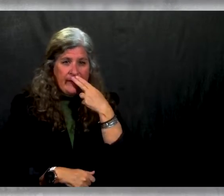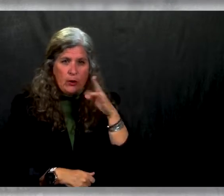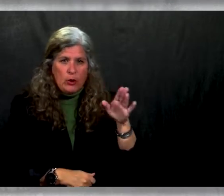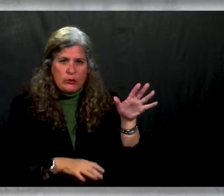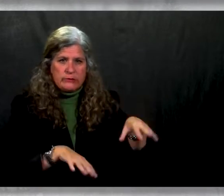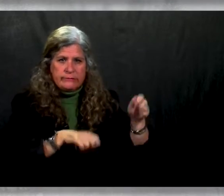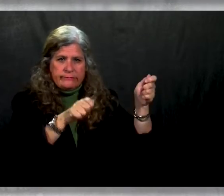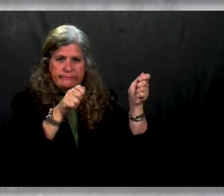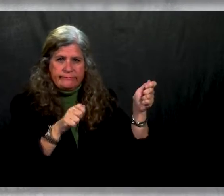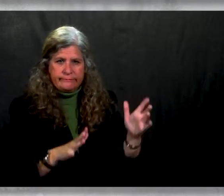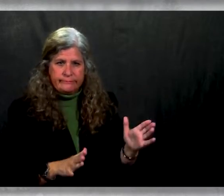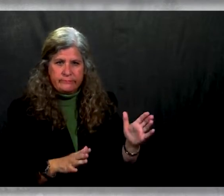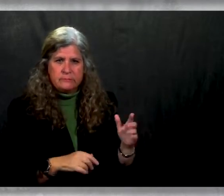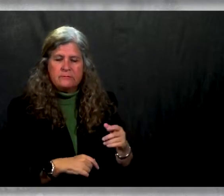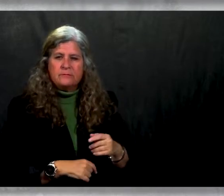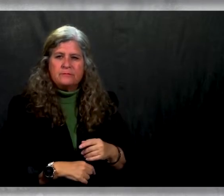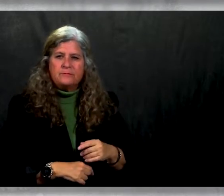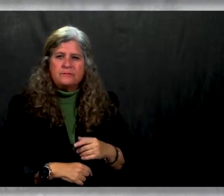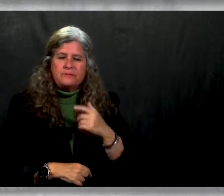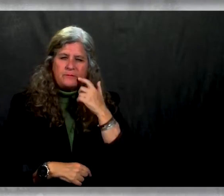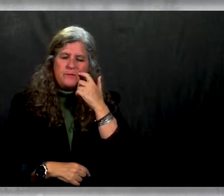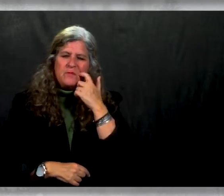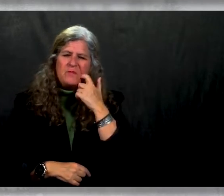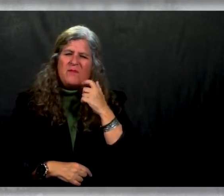and so there's this real focus on dealing